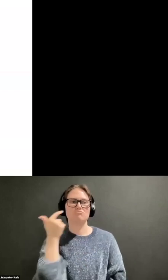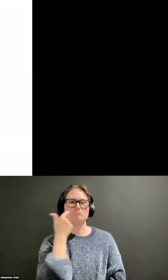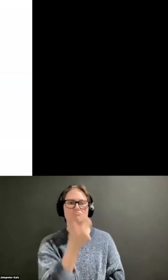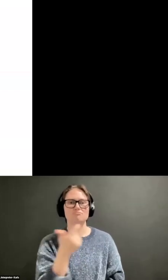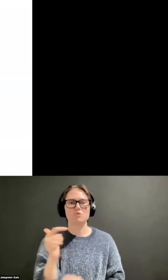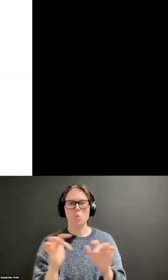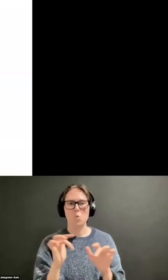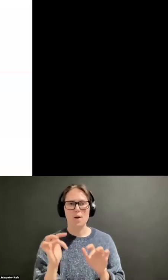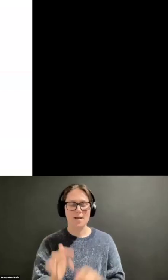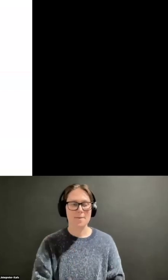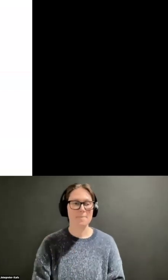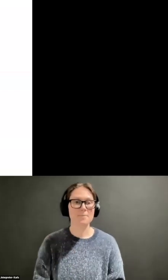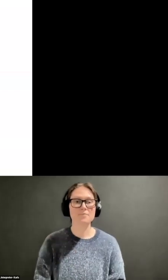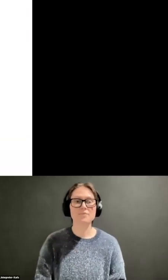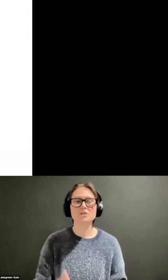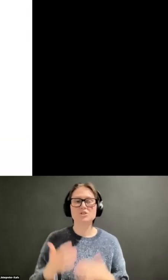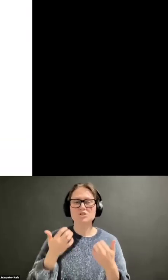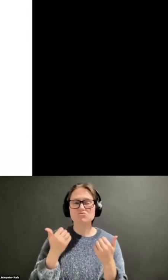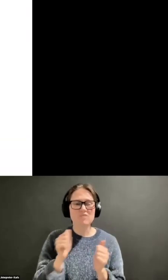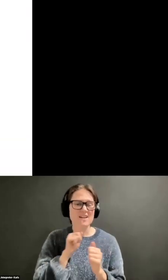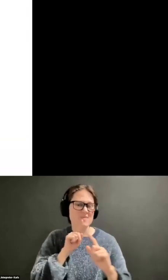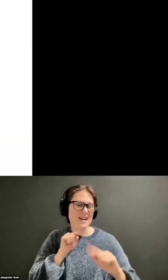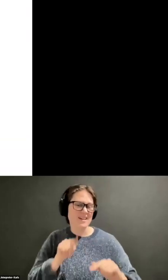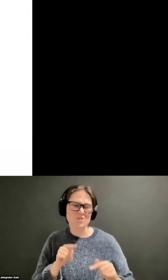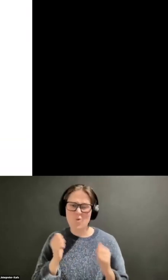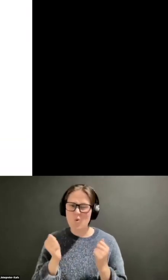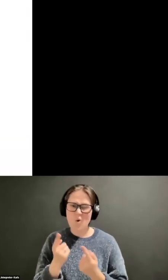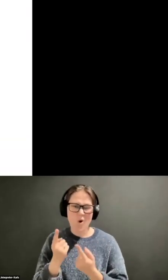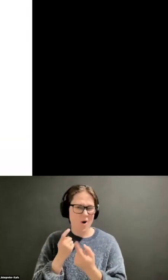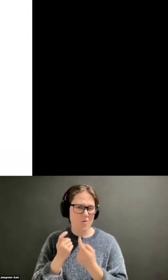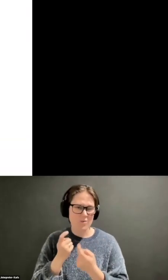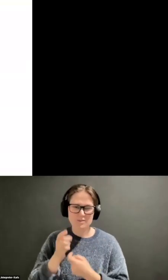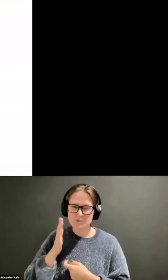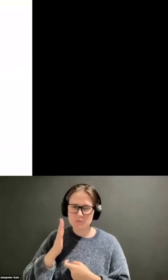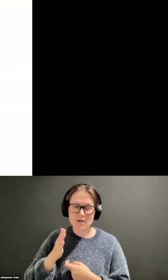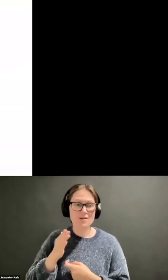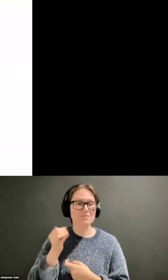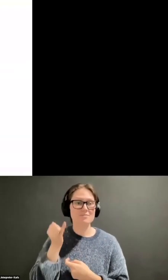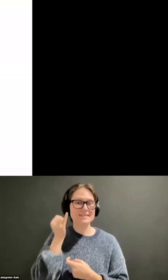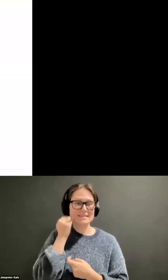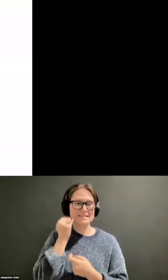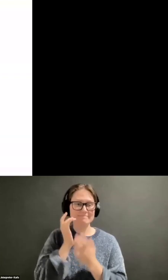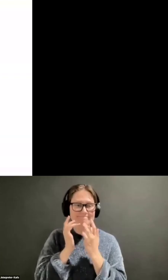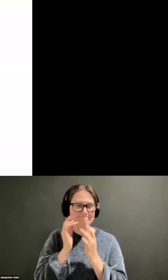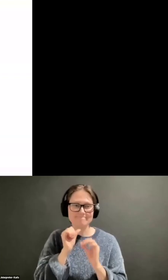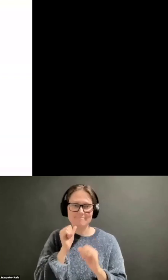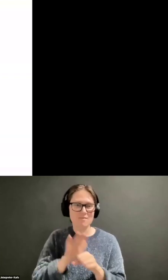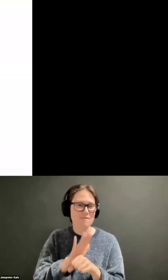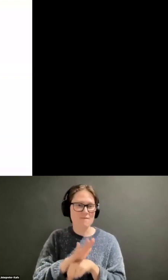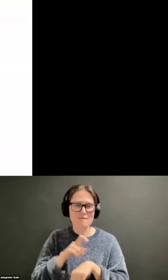there is time, but for the questions that we don't answer, we will provide answers in a resource